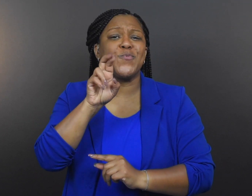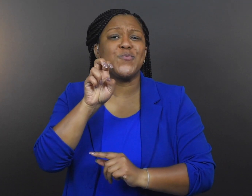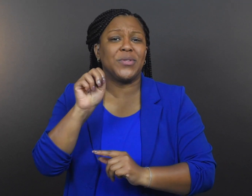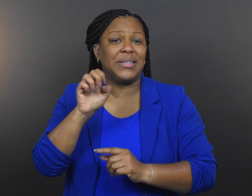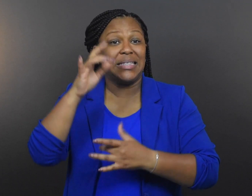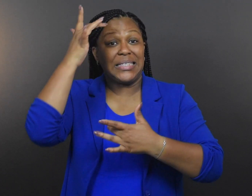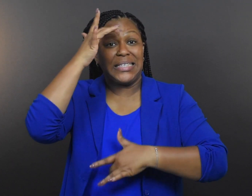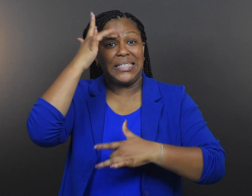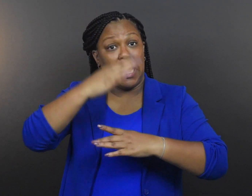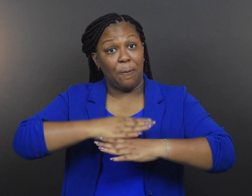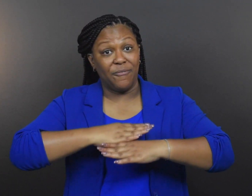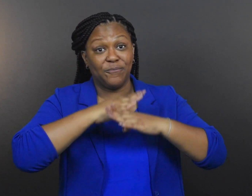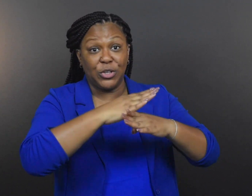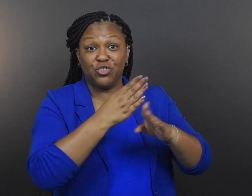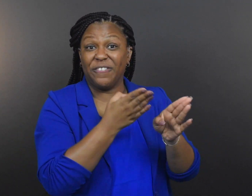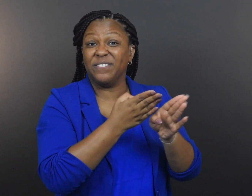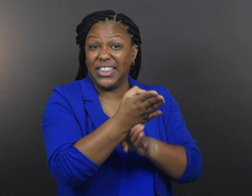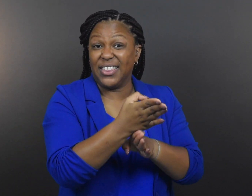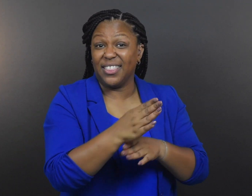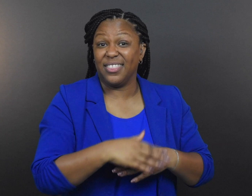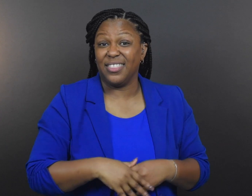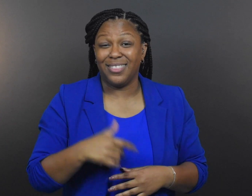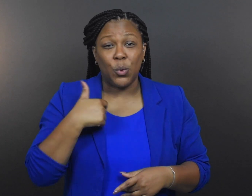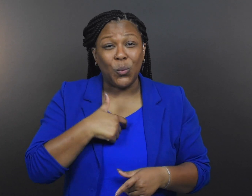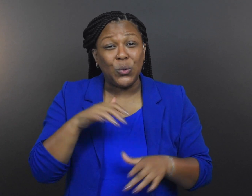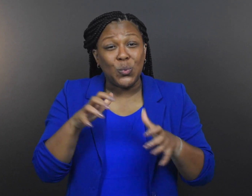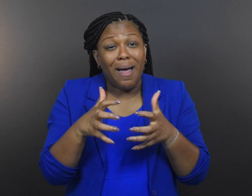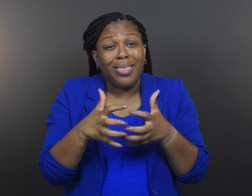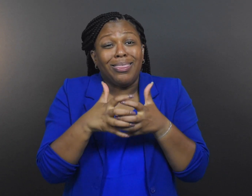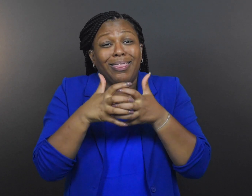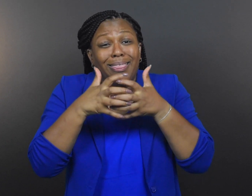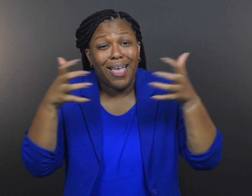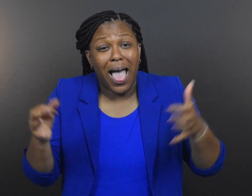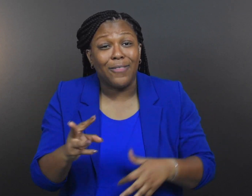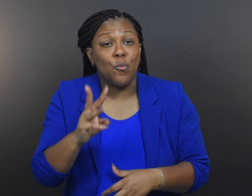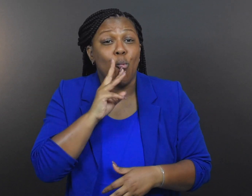so we do a lot of wastewater and fecal testing,”